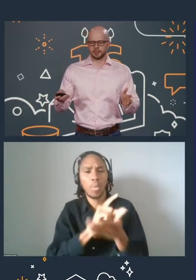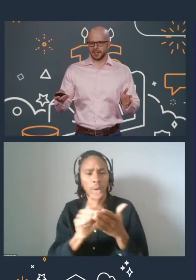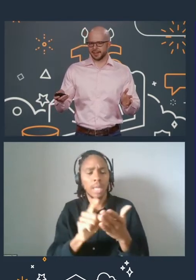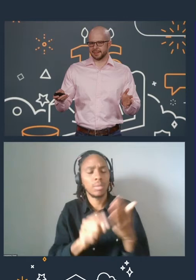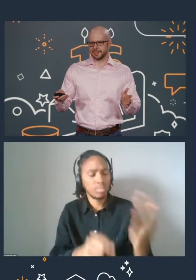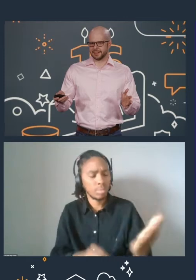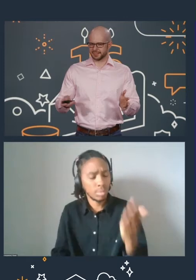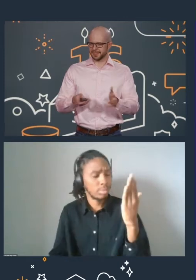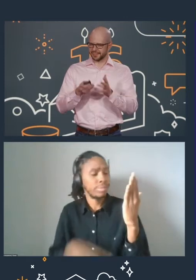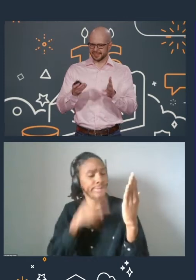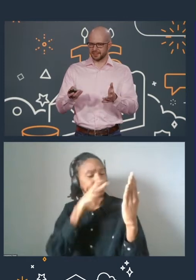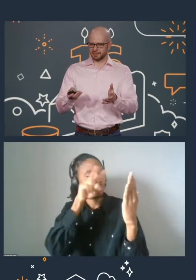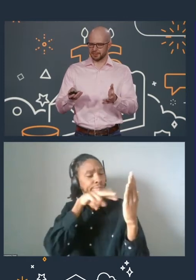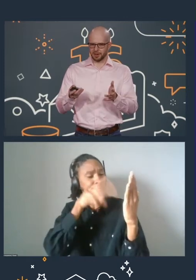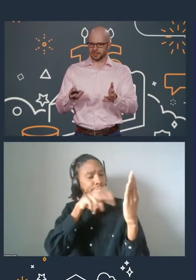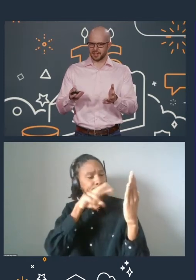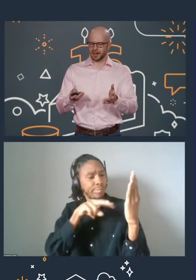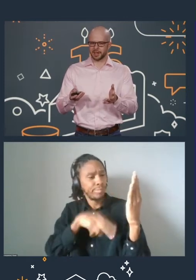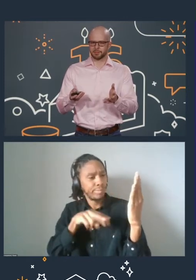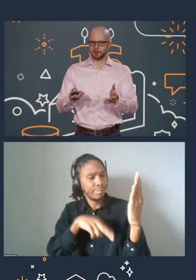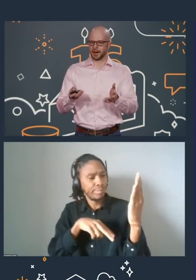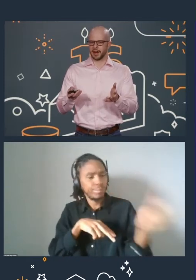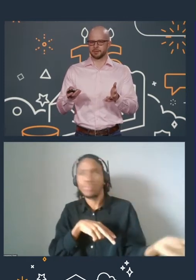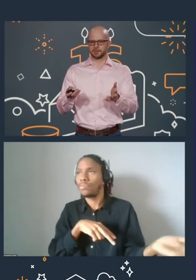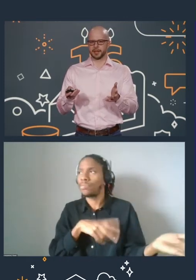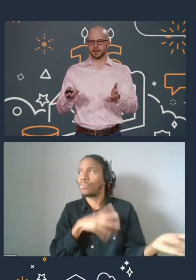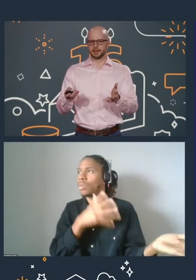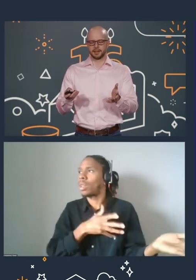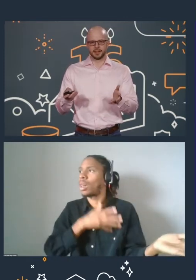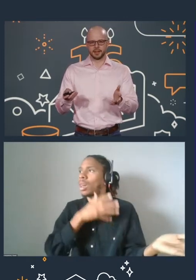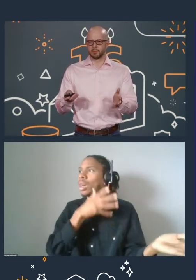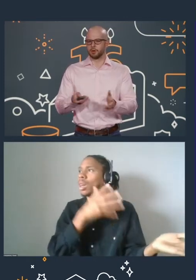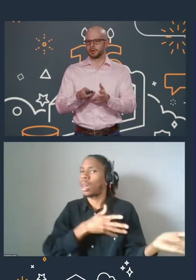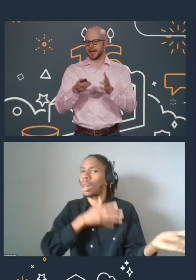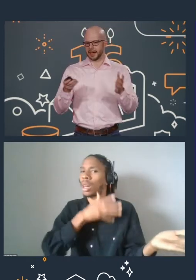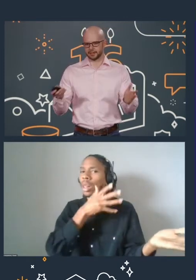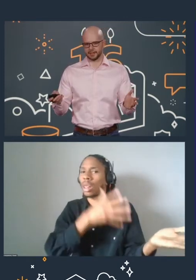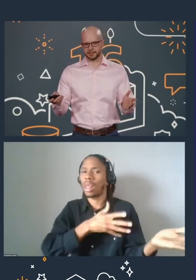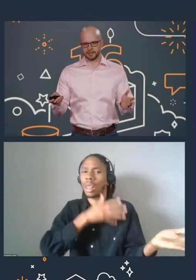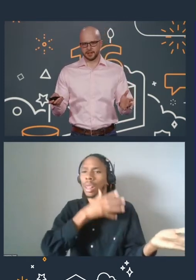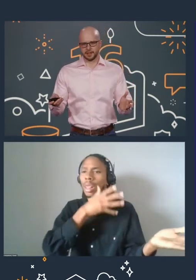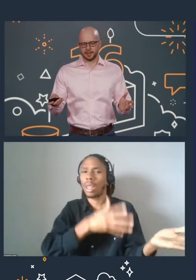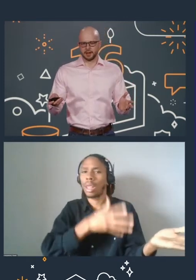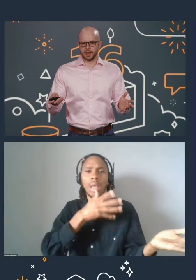but then it's gonna sit there for a long time, perhaps, and it won't be accessed.